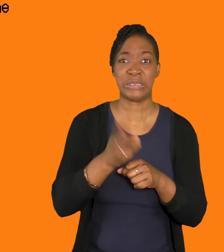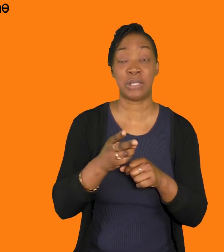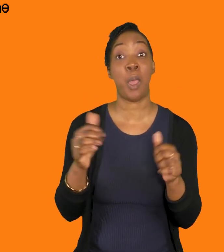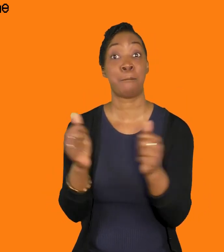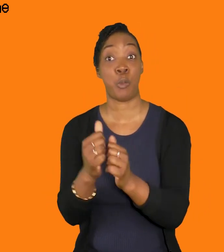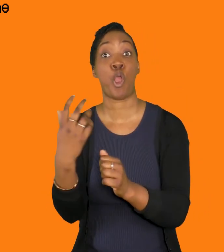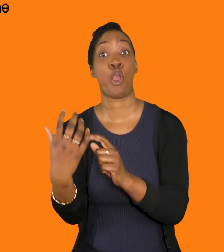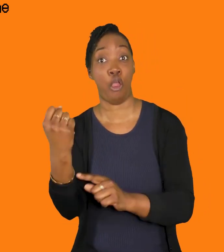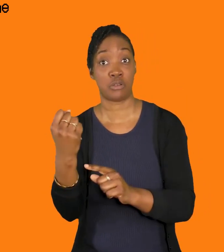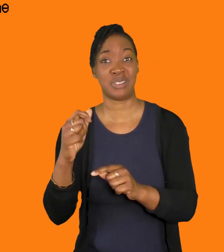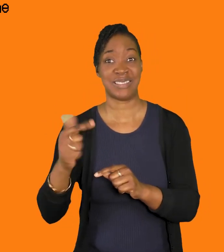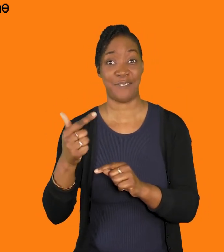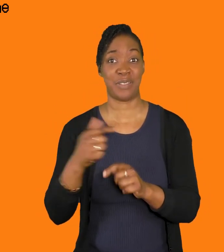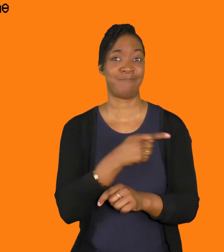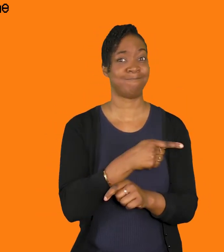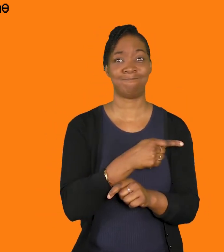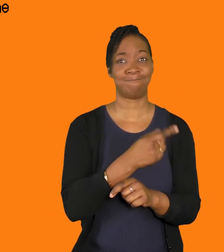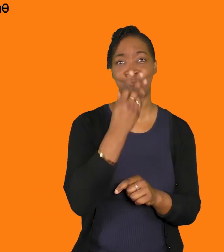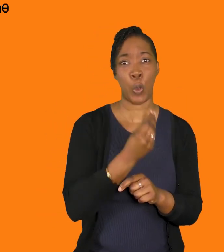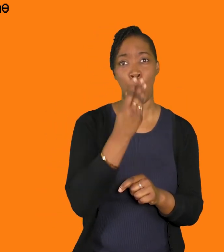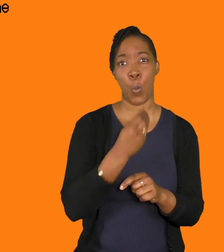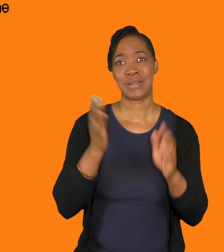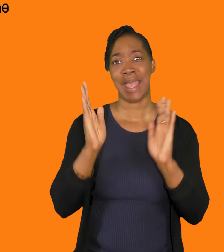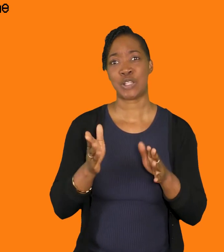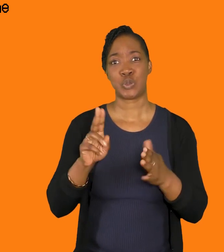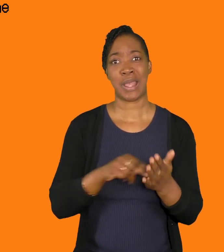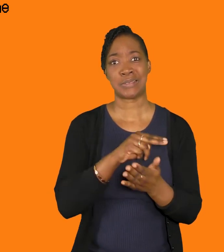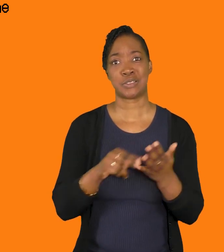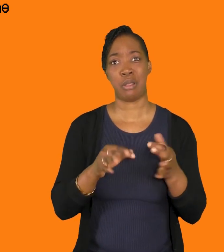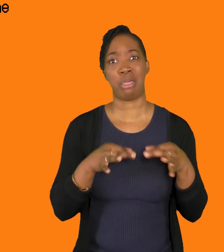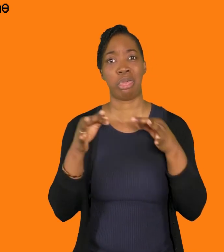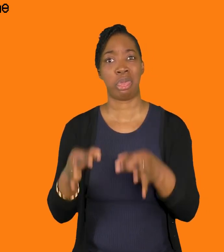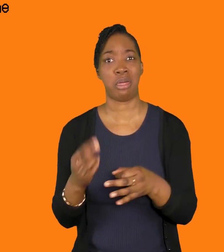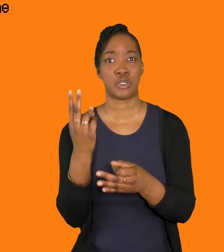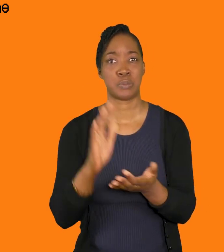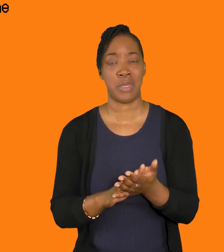Got an appointment on the seventh. They got a cold. Had to cancel, wait two more months.